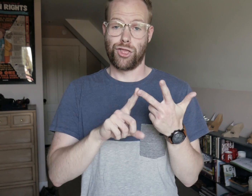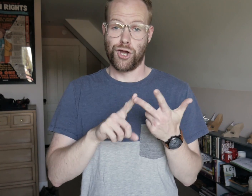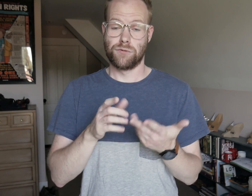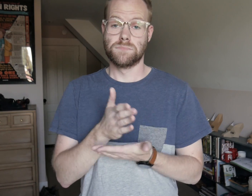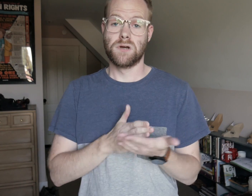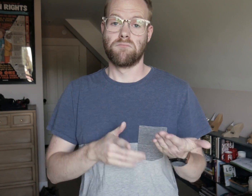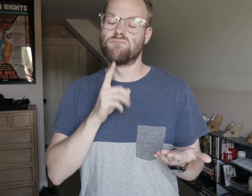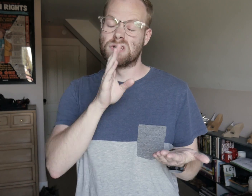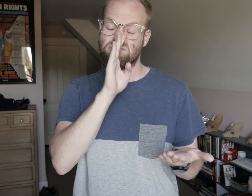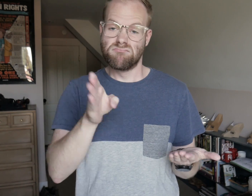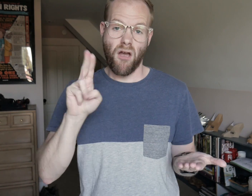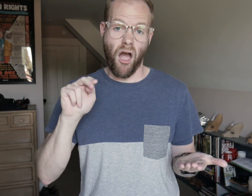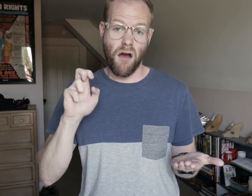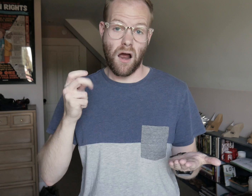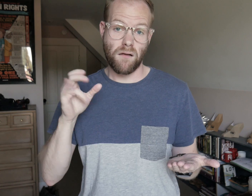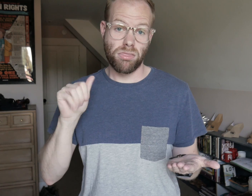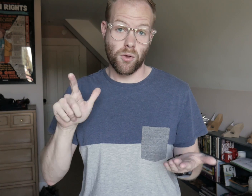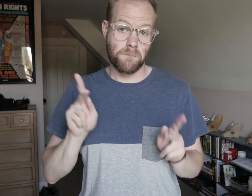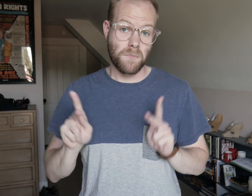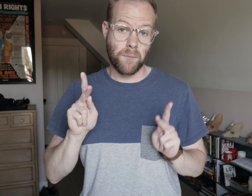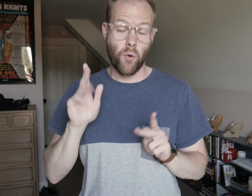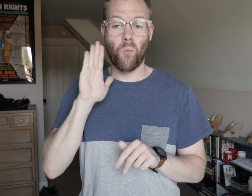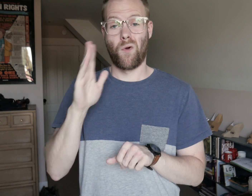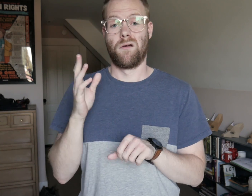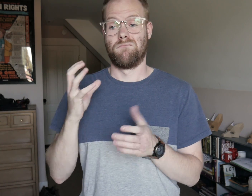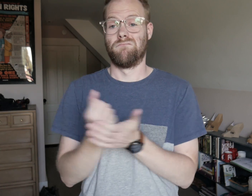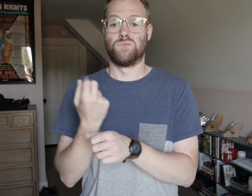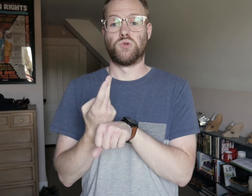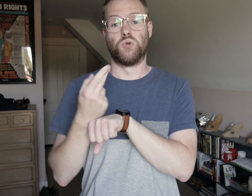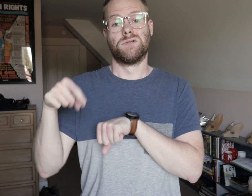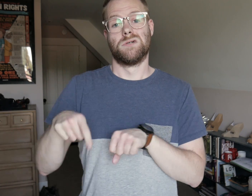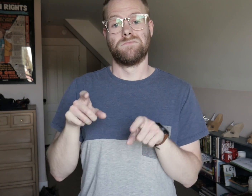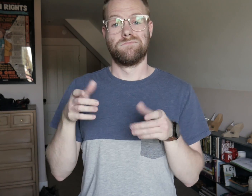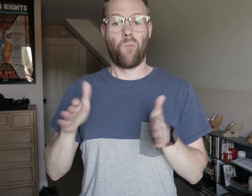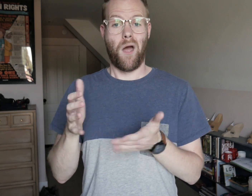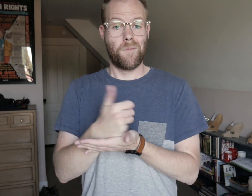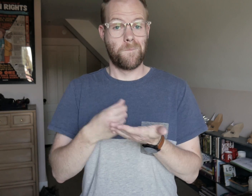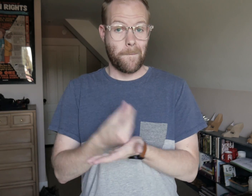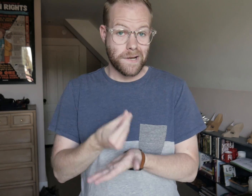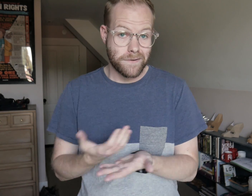Third, some, quite frankly, unethical people will use this as a way to make money.